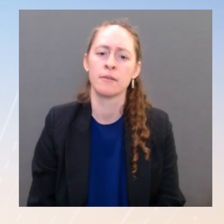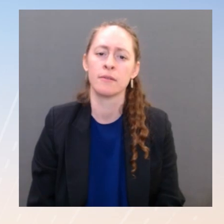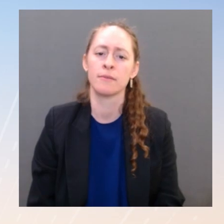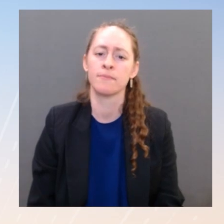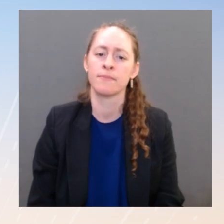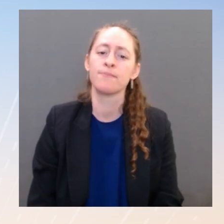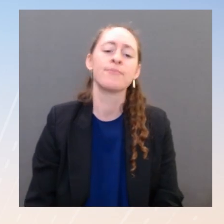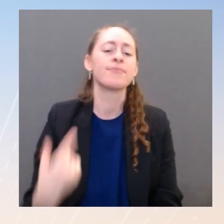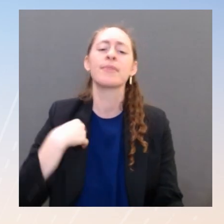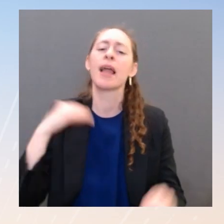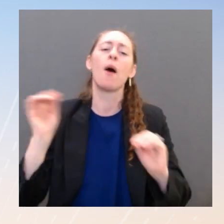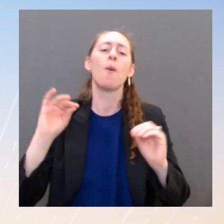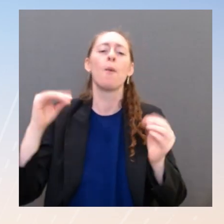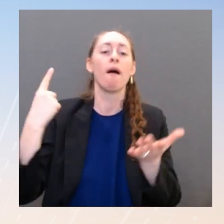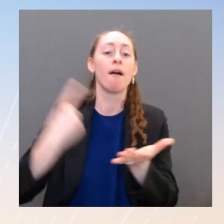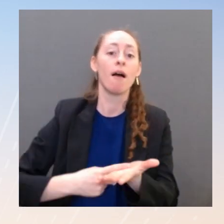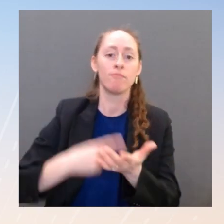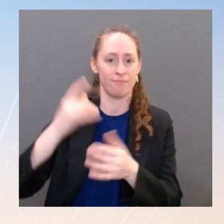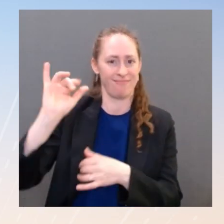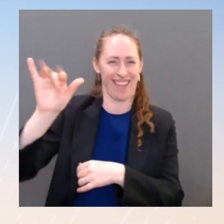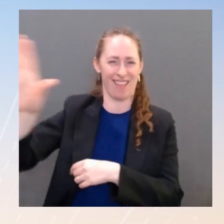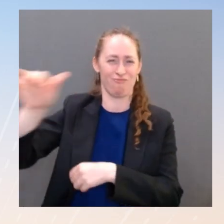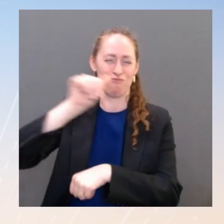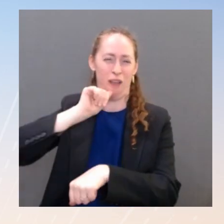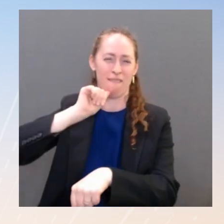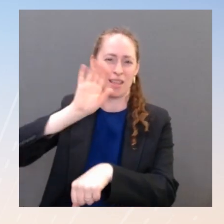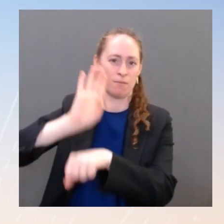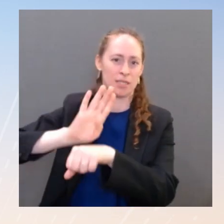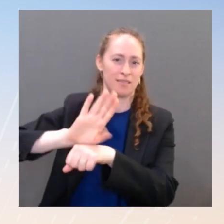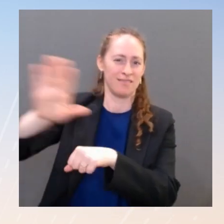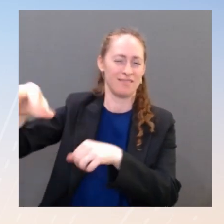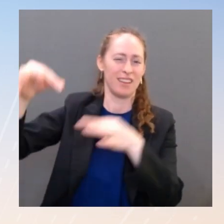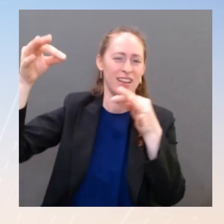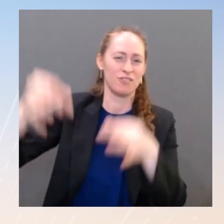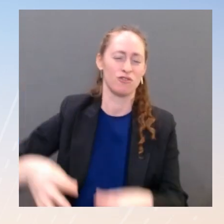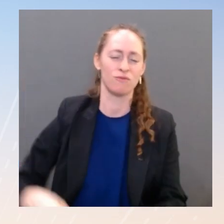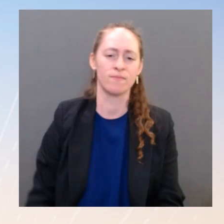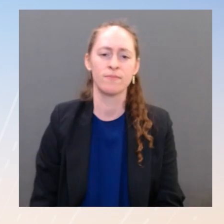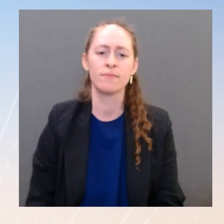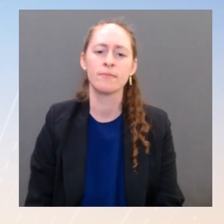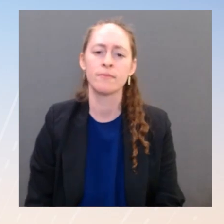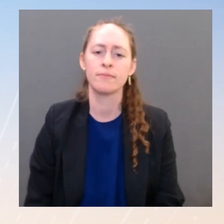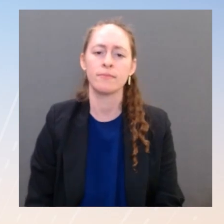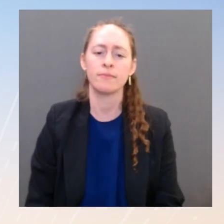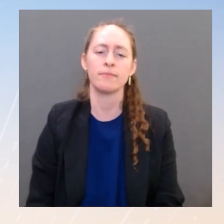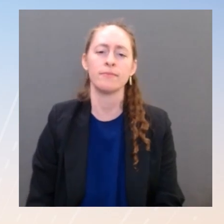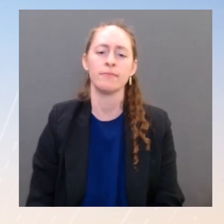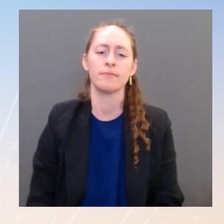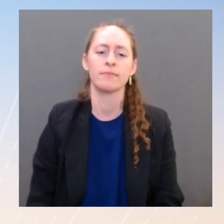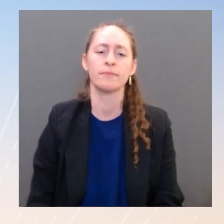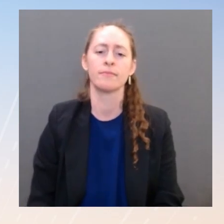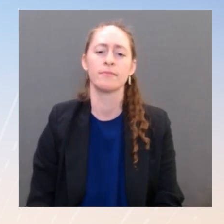We -- you know our view on the archaic abortion laws that we've seen put into place across the country